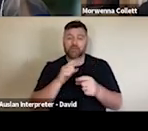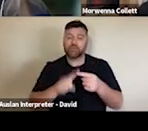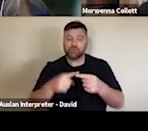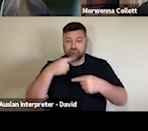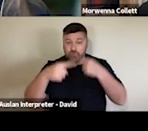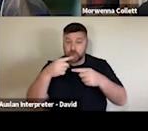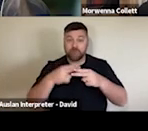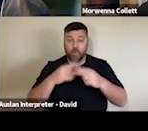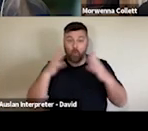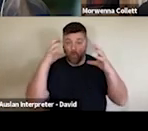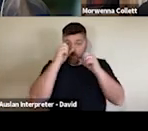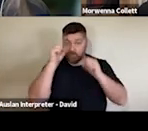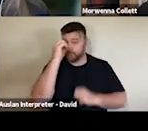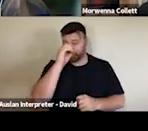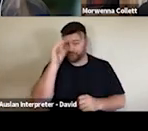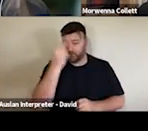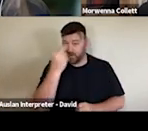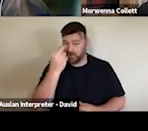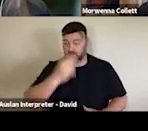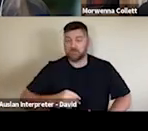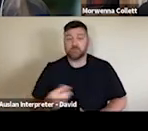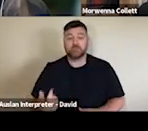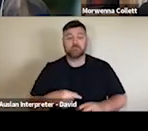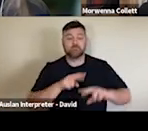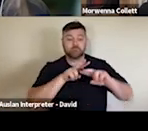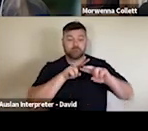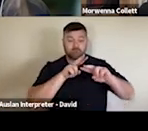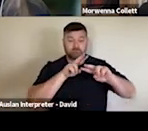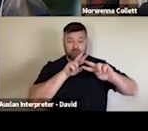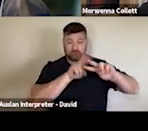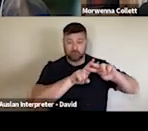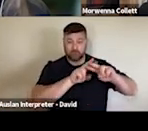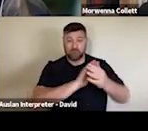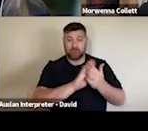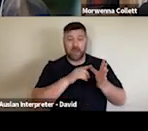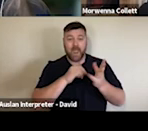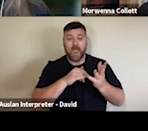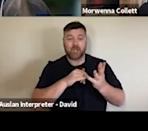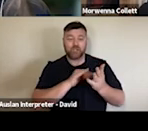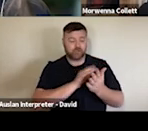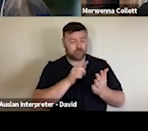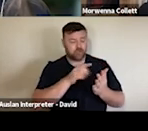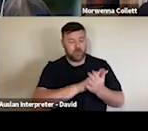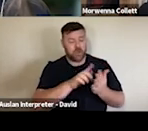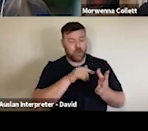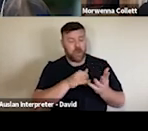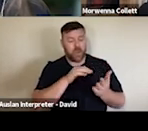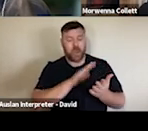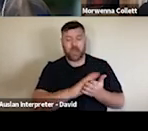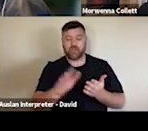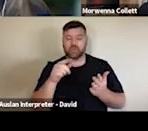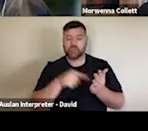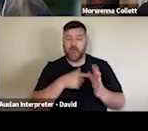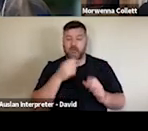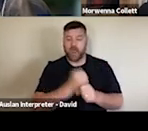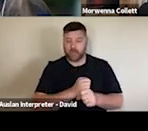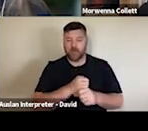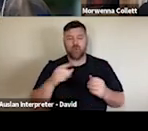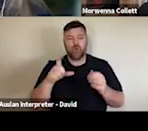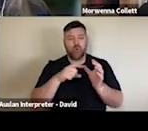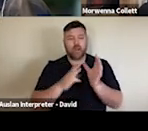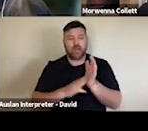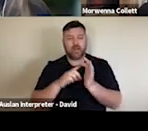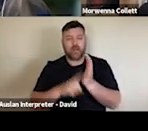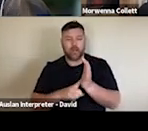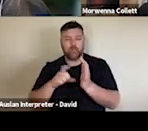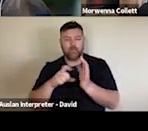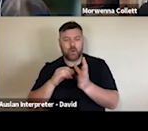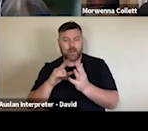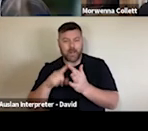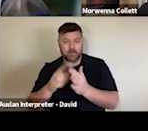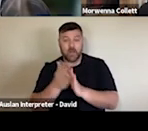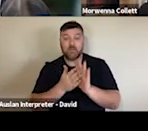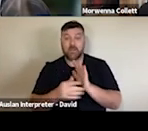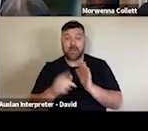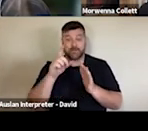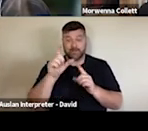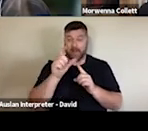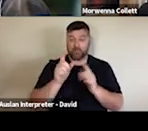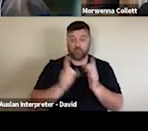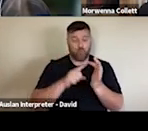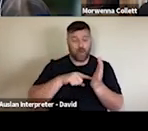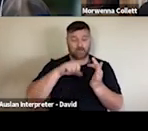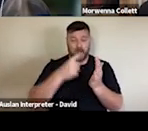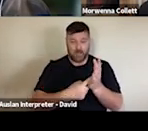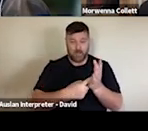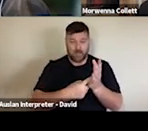in touch and please join me in thanking Alan and Megan for joining us.